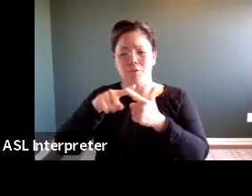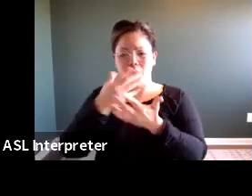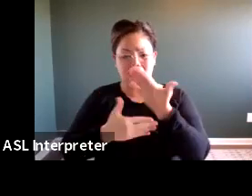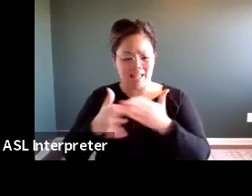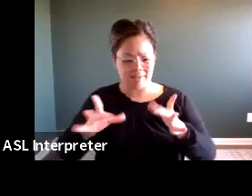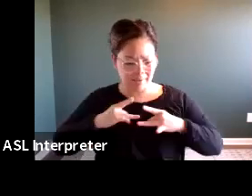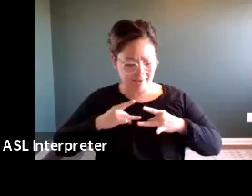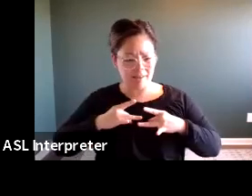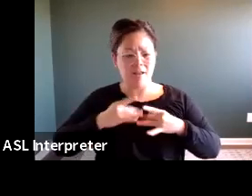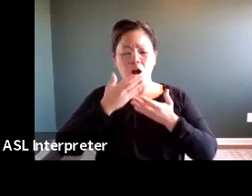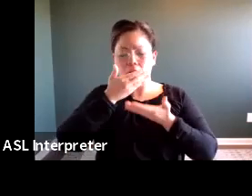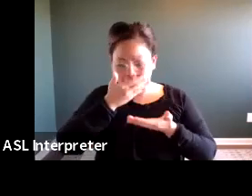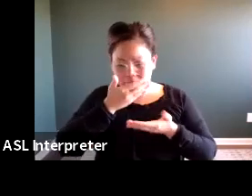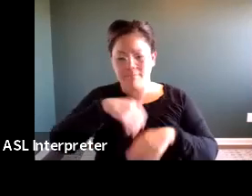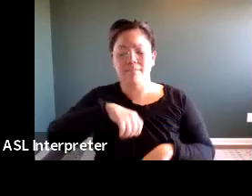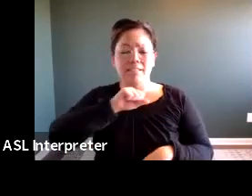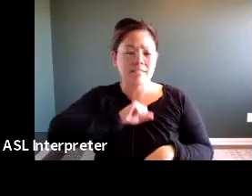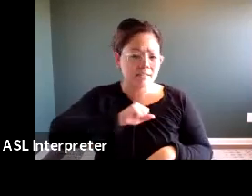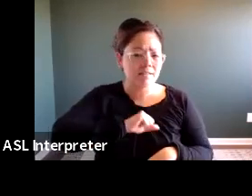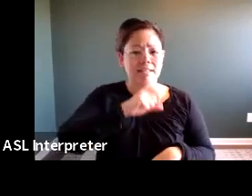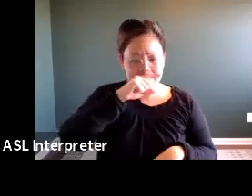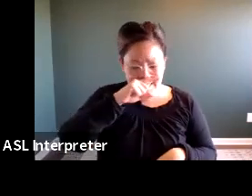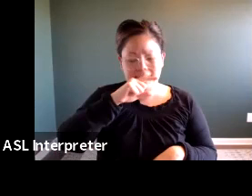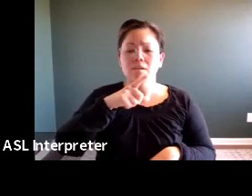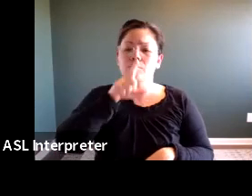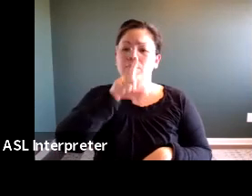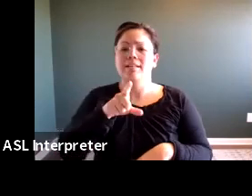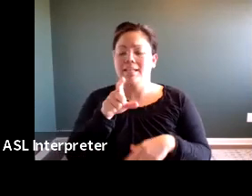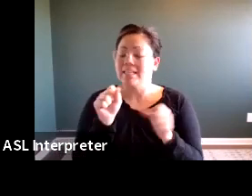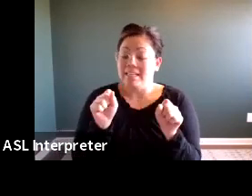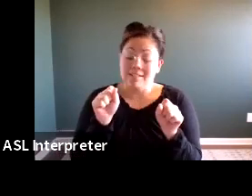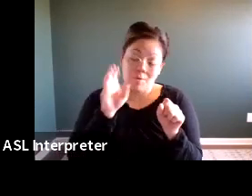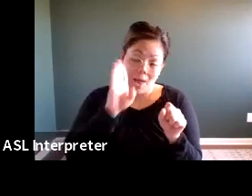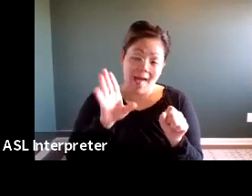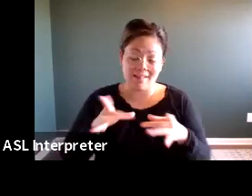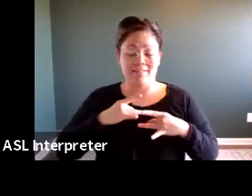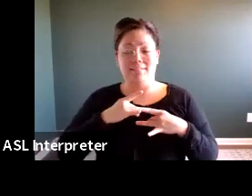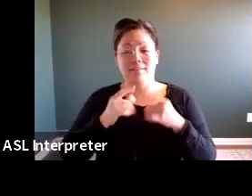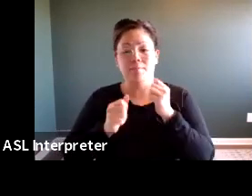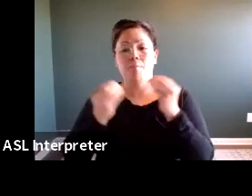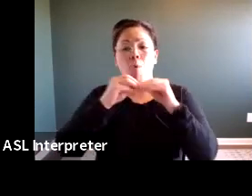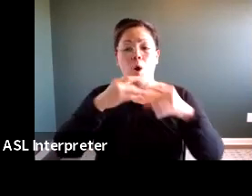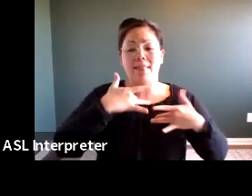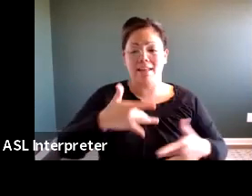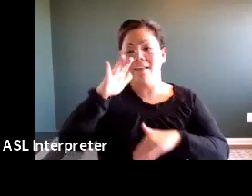sneezing, et cetera, and not so much from surfaces even though we should always be washing your hands. 'Cause the last thing you want is some other virus